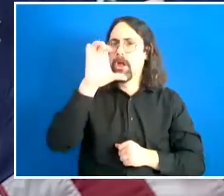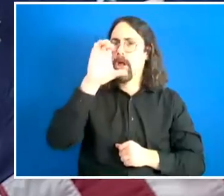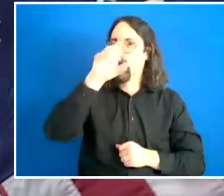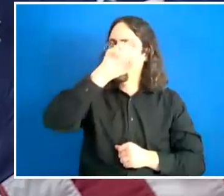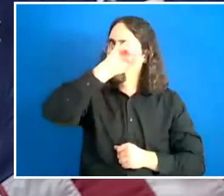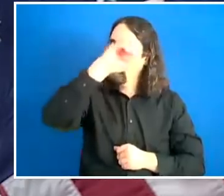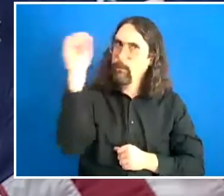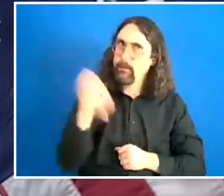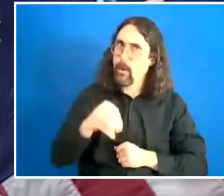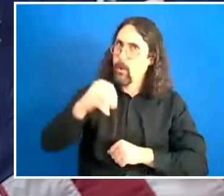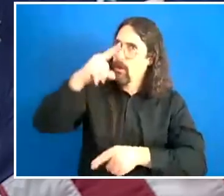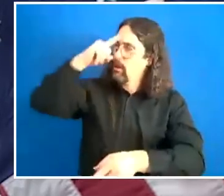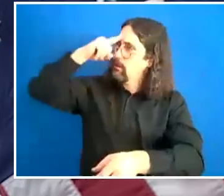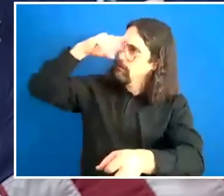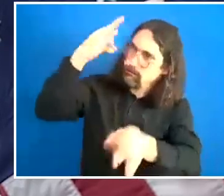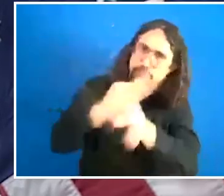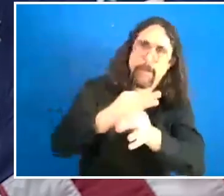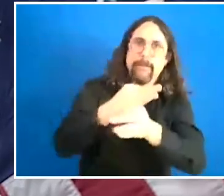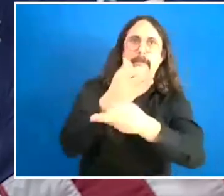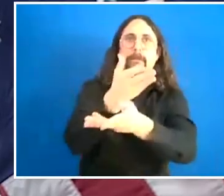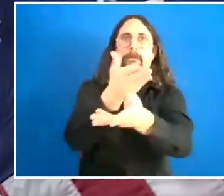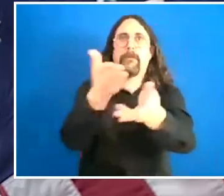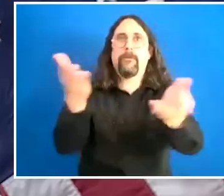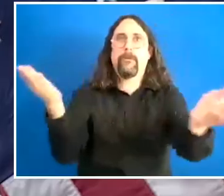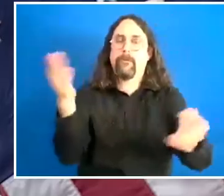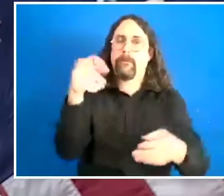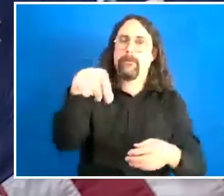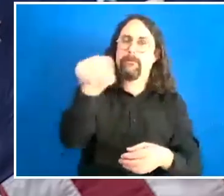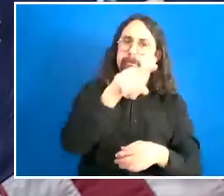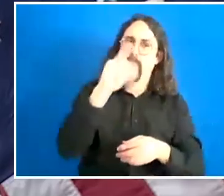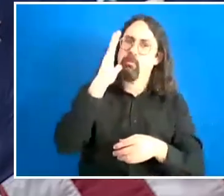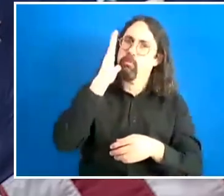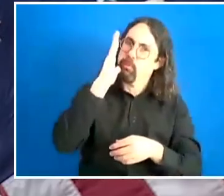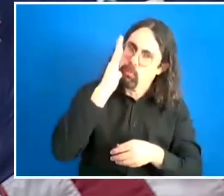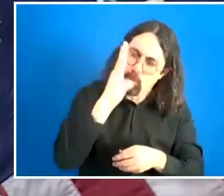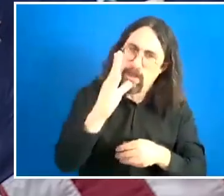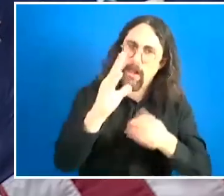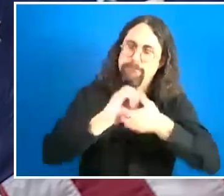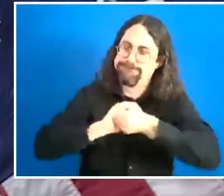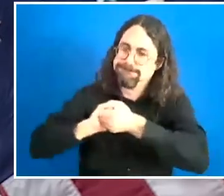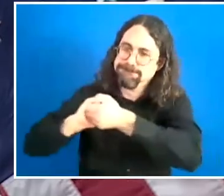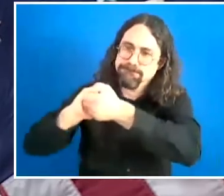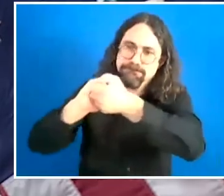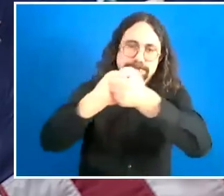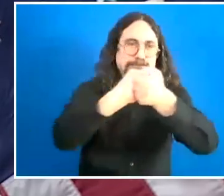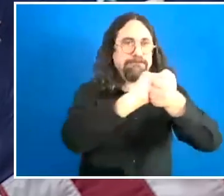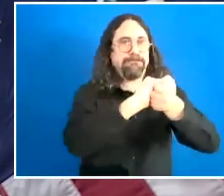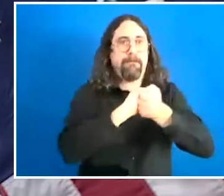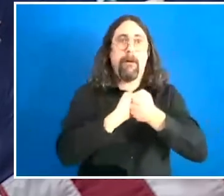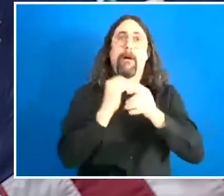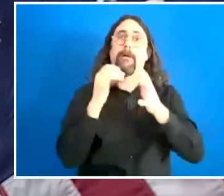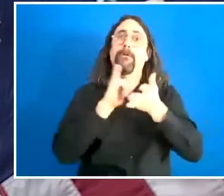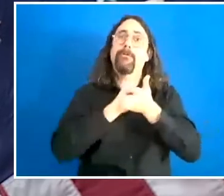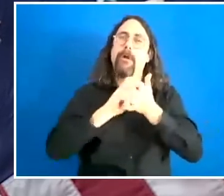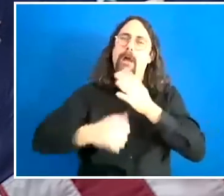MIND OF THE FACT THAT THIS CITY IS CAPABLE OF A GREAT AND STRONG COMEBACK. WE'R GEOING TO GIVE YOU THE